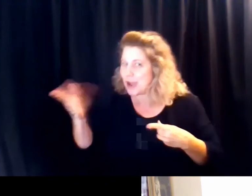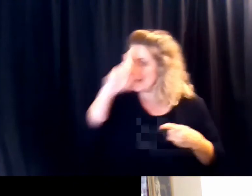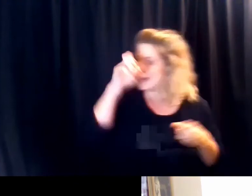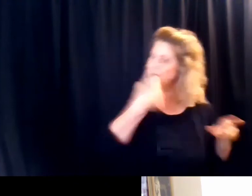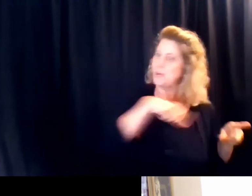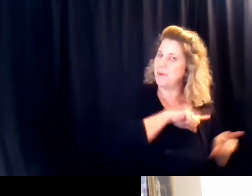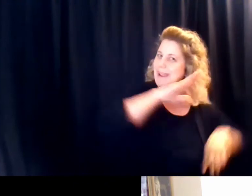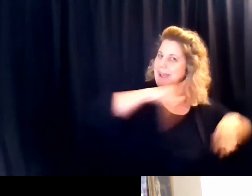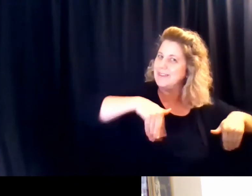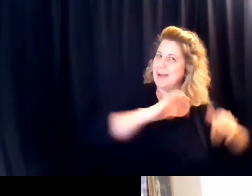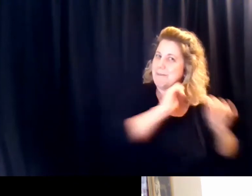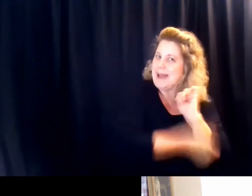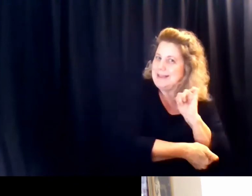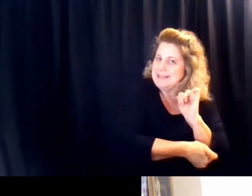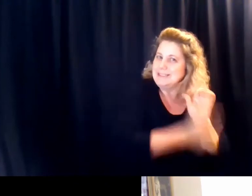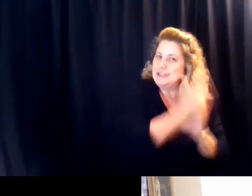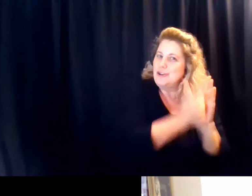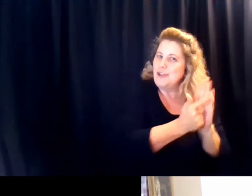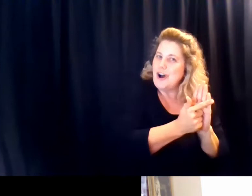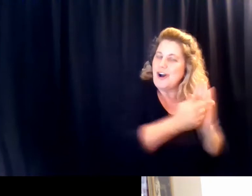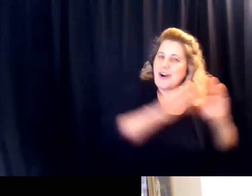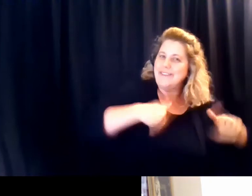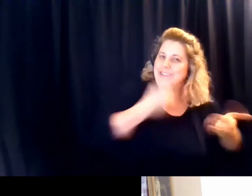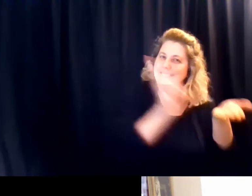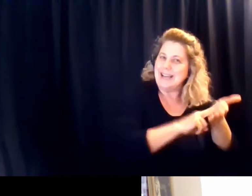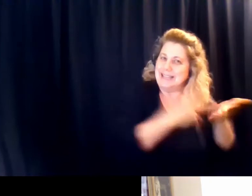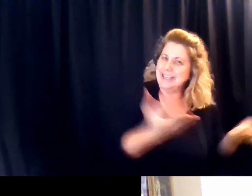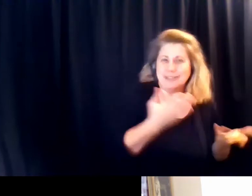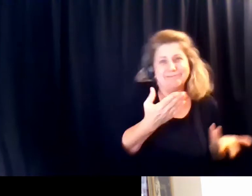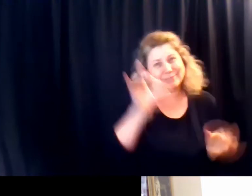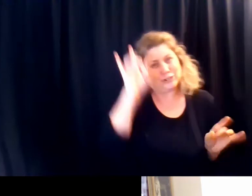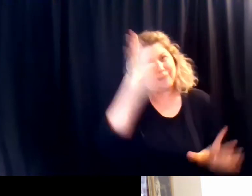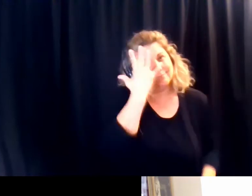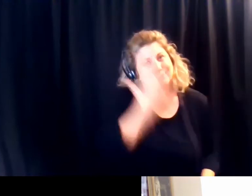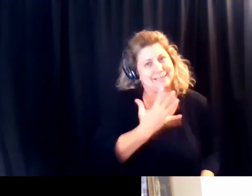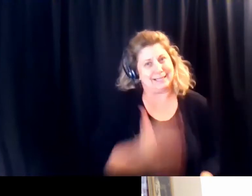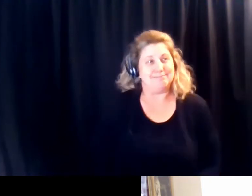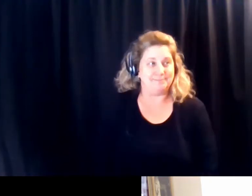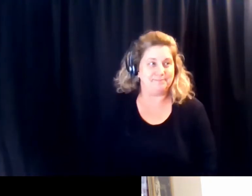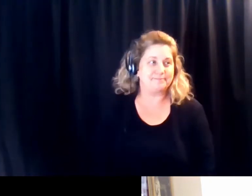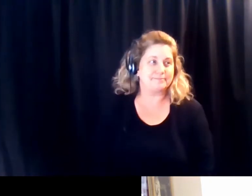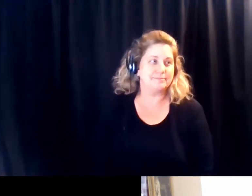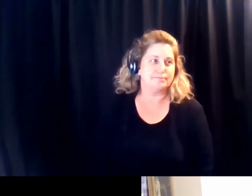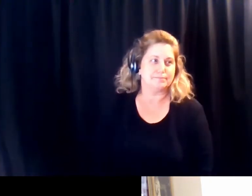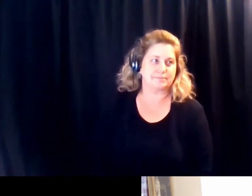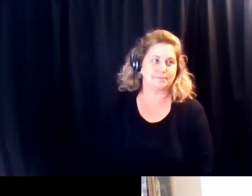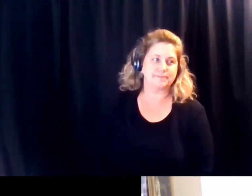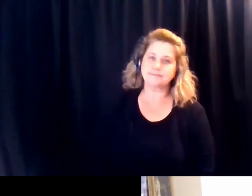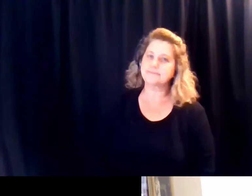Judith Heumann: were successful in getting hearing that the Senate held but we didn't bring it back to the floor because the divisions